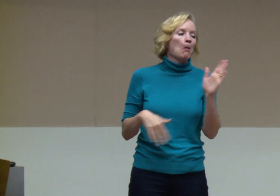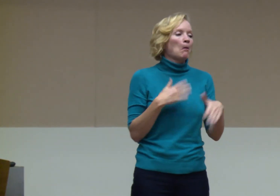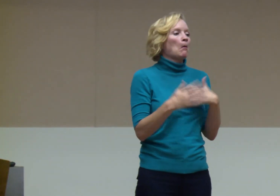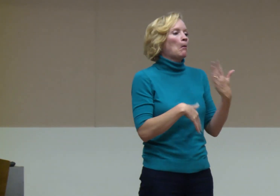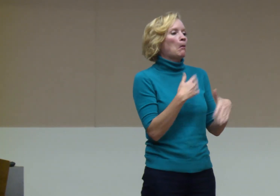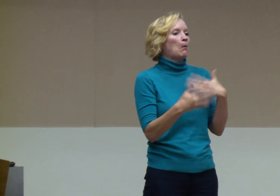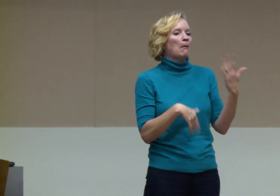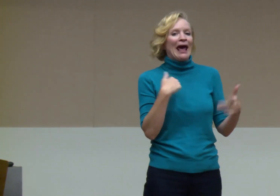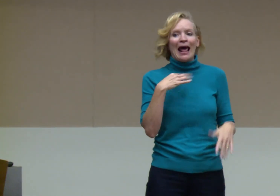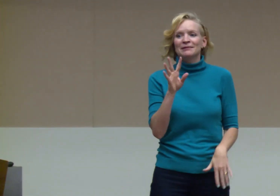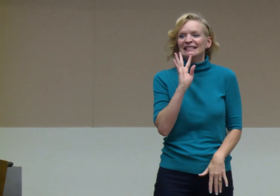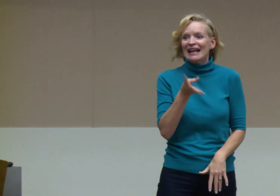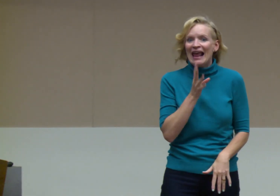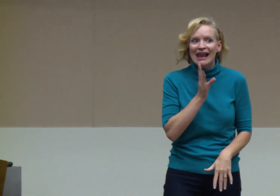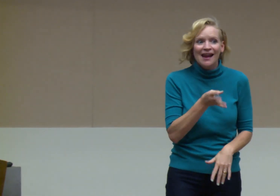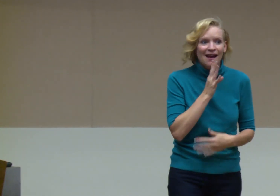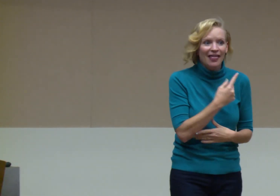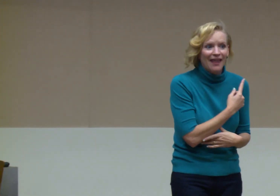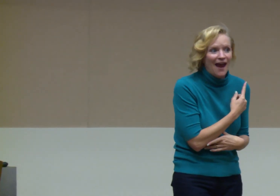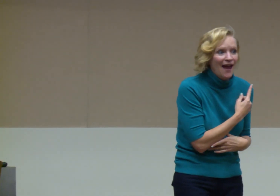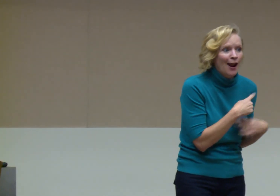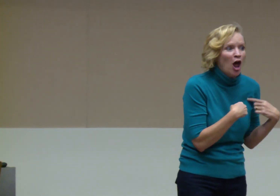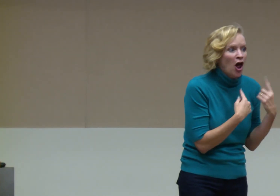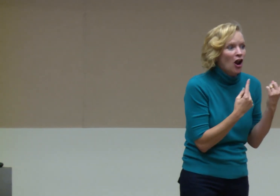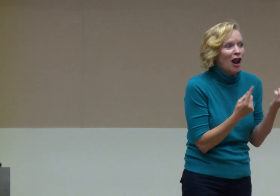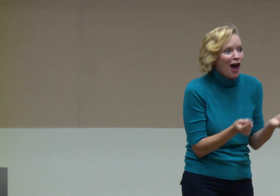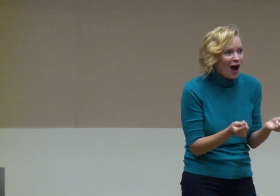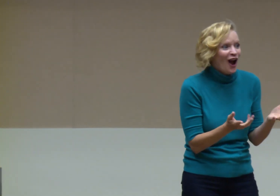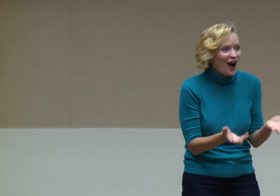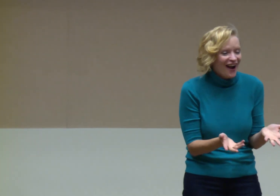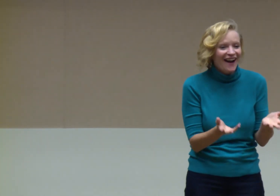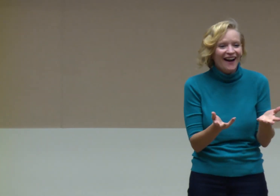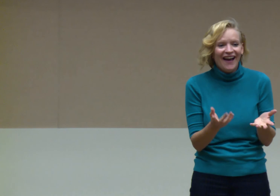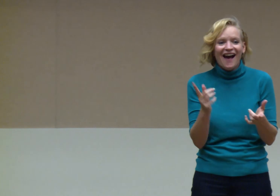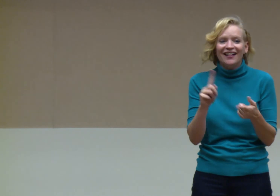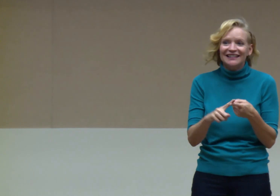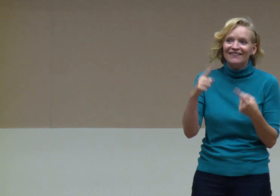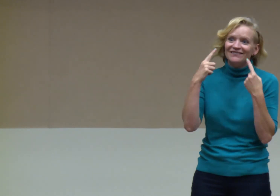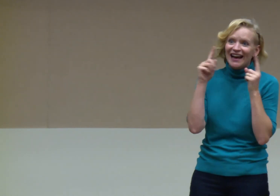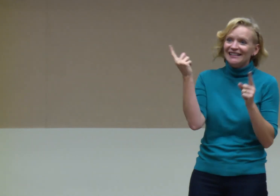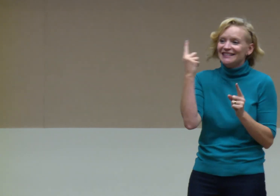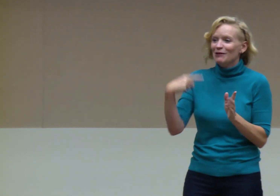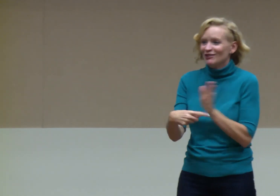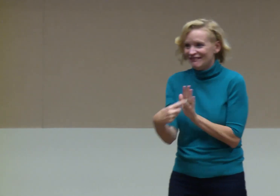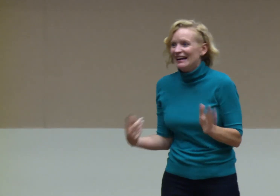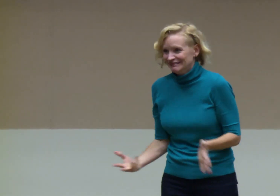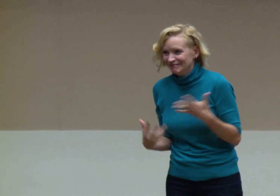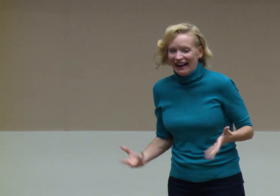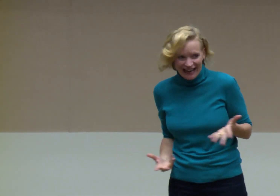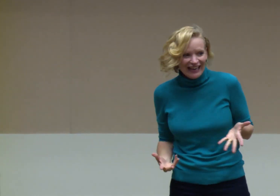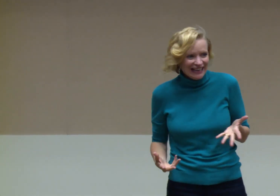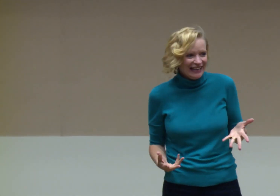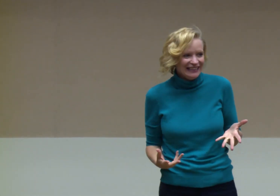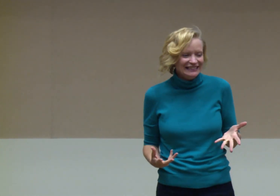and I'm saying it this way, like, "A butter up in a doggy dog world," until finally somebody explains to me